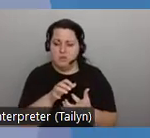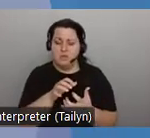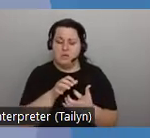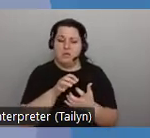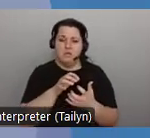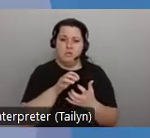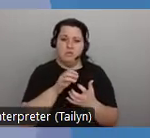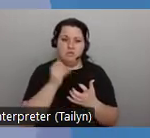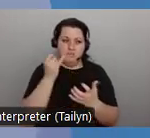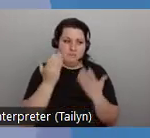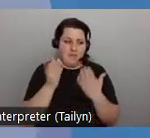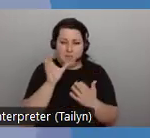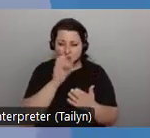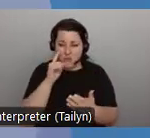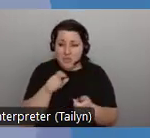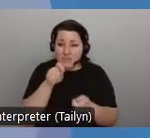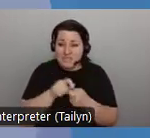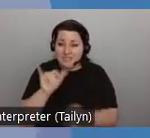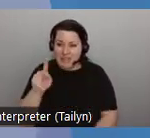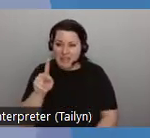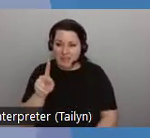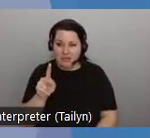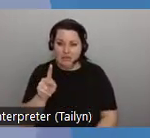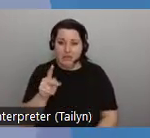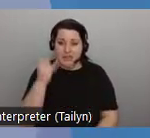for a user who is looking through, maybe they are looking for specific